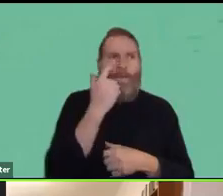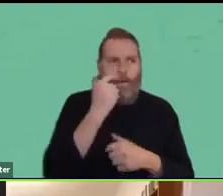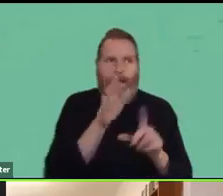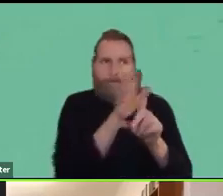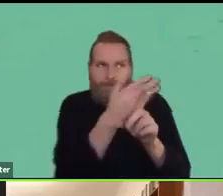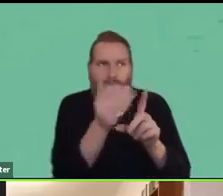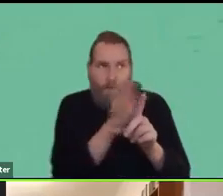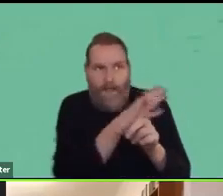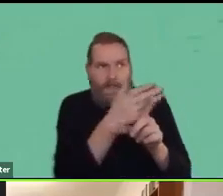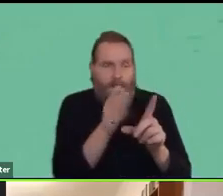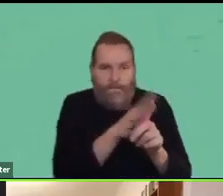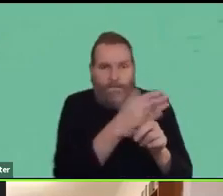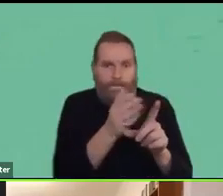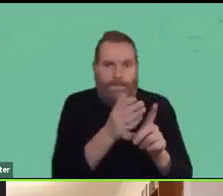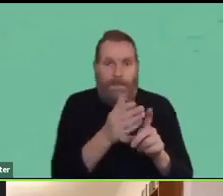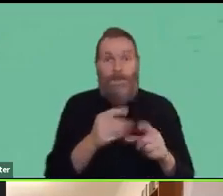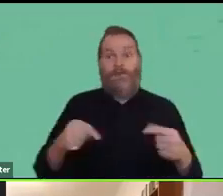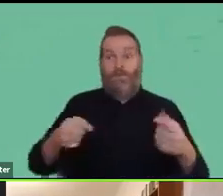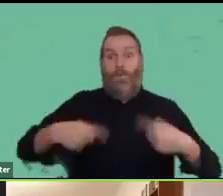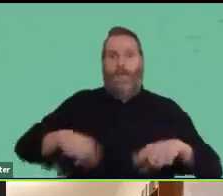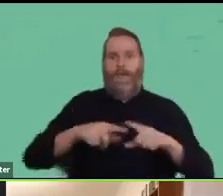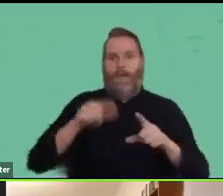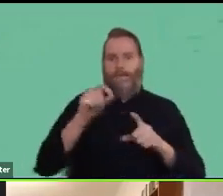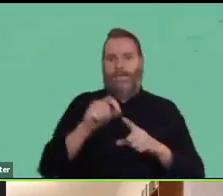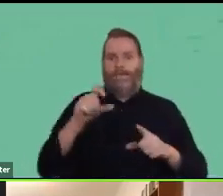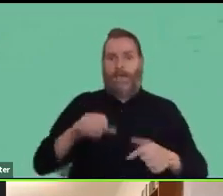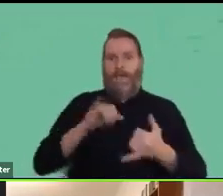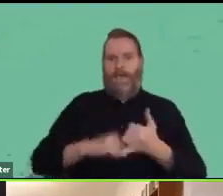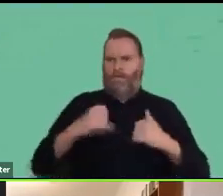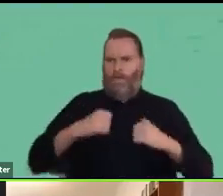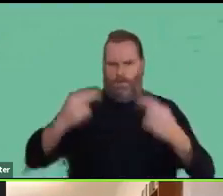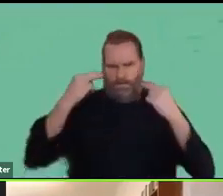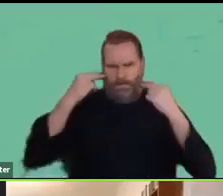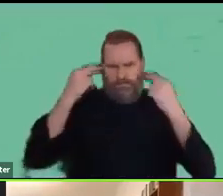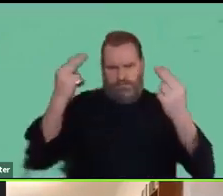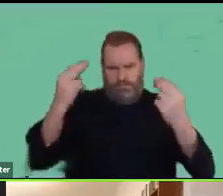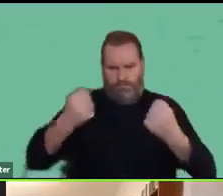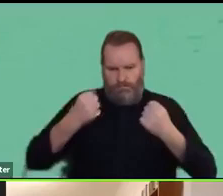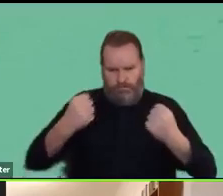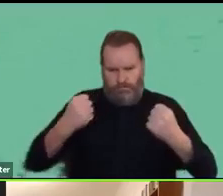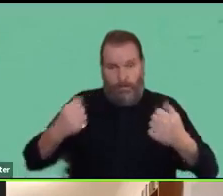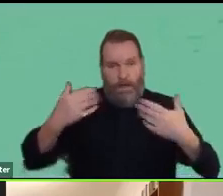we want to take the lead absolutely and part of that has to be mobilising our own union to get